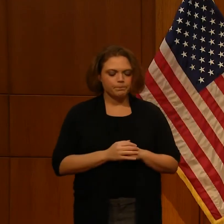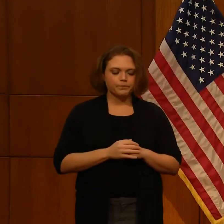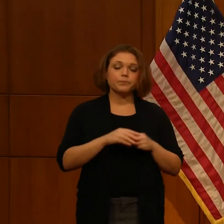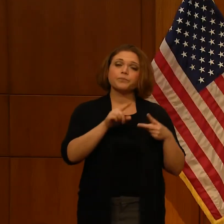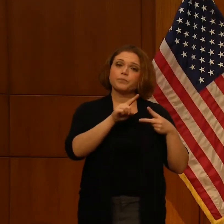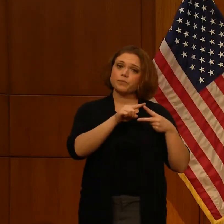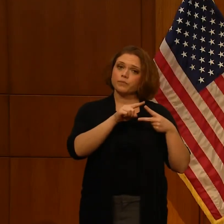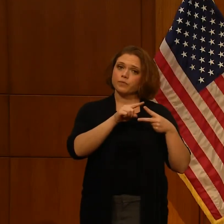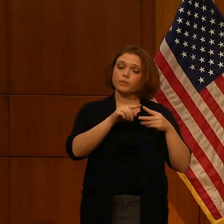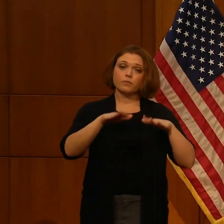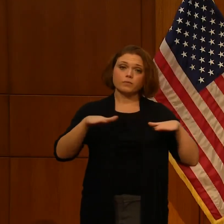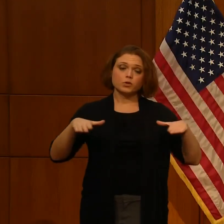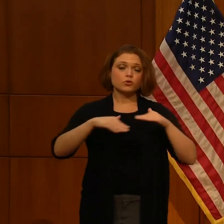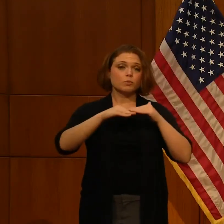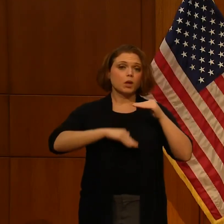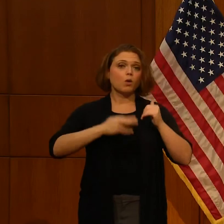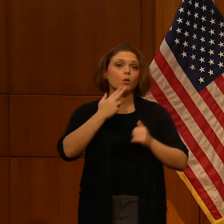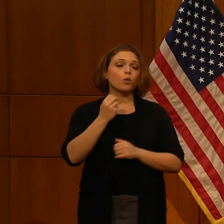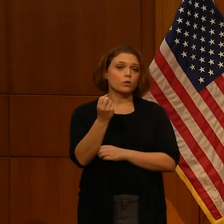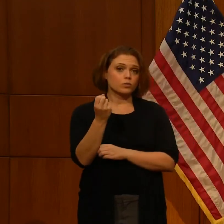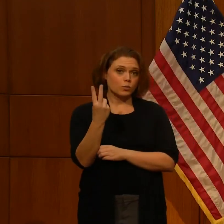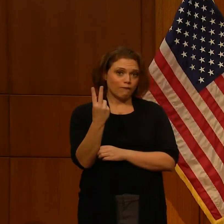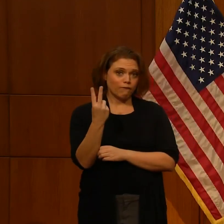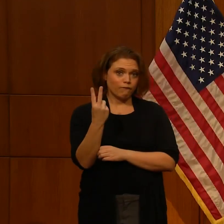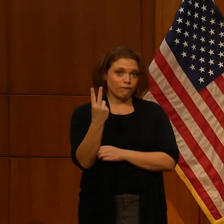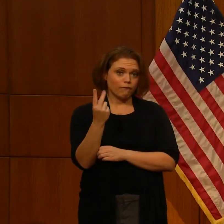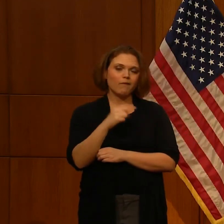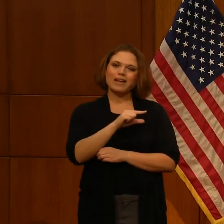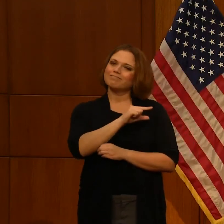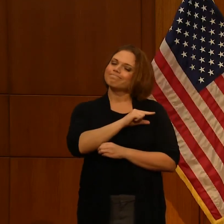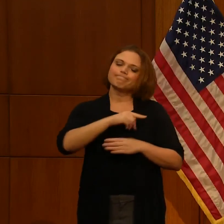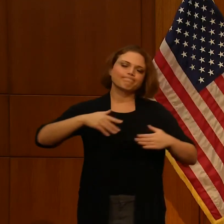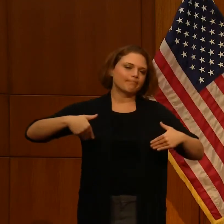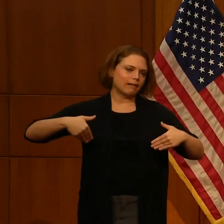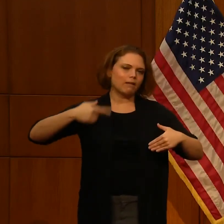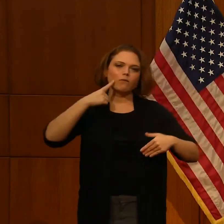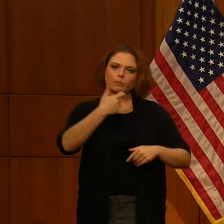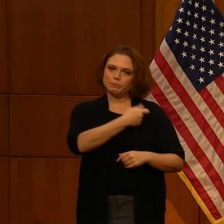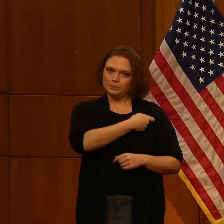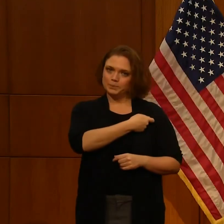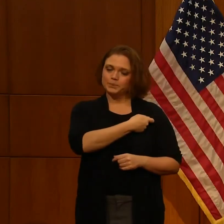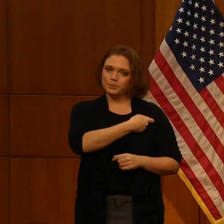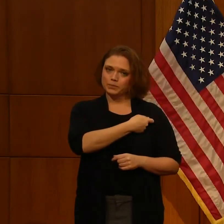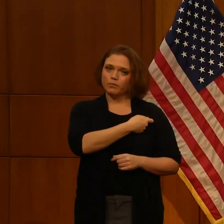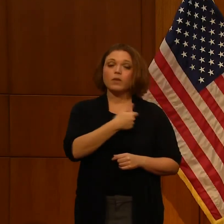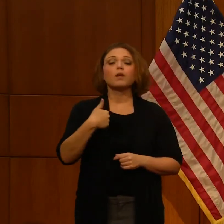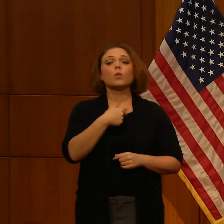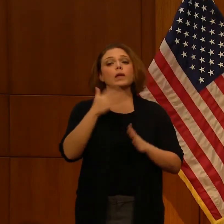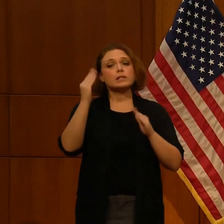IMPORTANT THINGS TO KNOW. FIRST